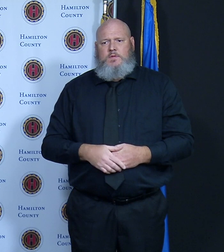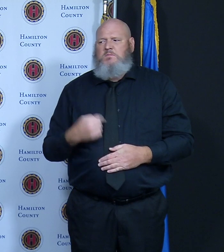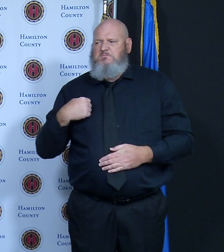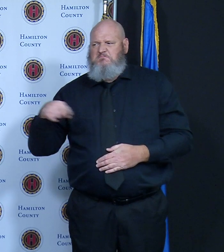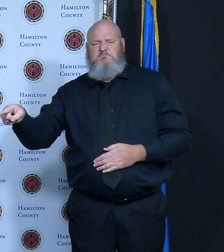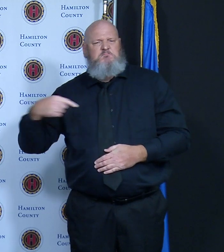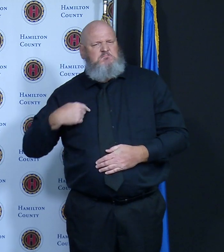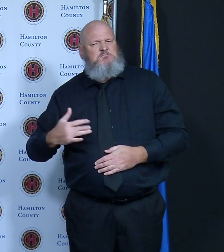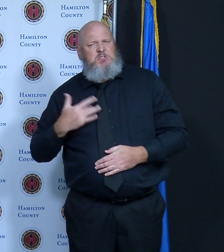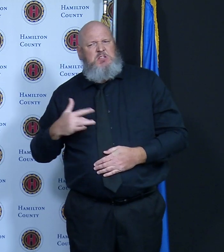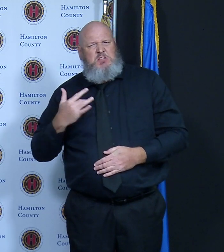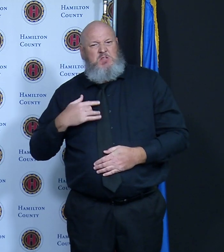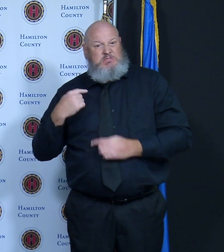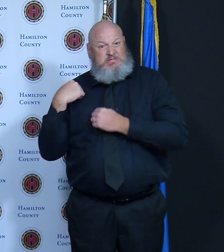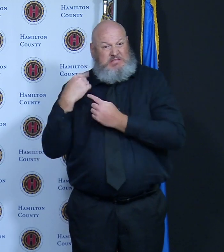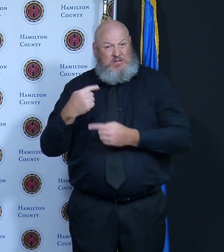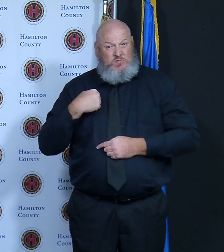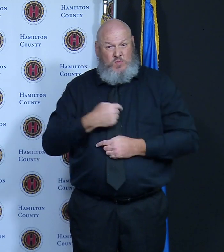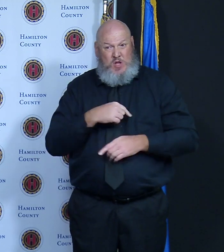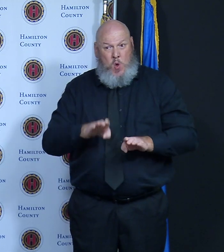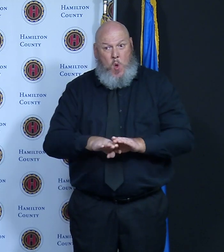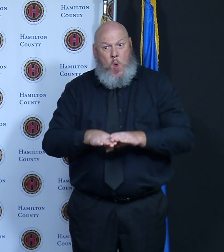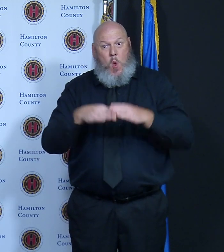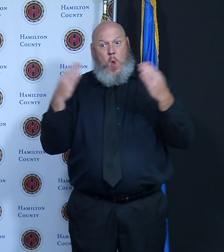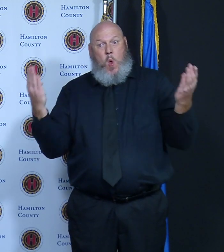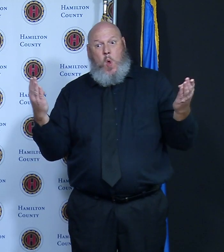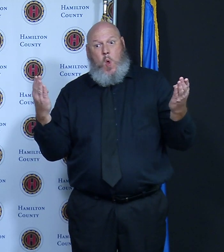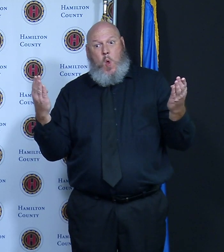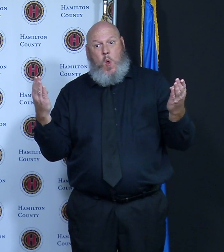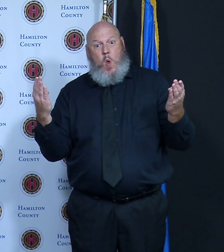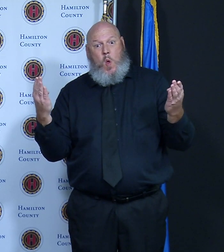the example and not horde and we wanted to share that if there's a need in the